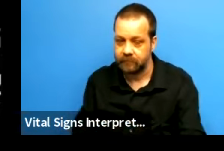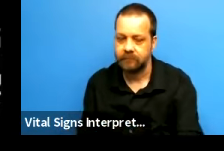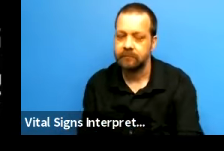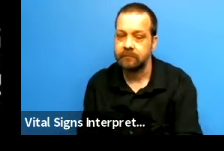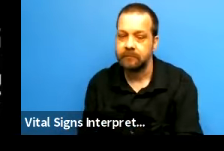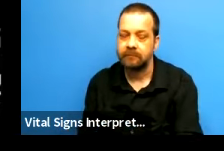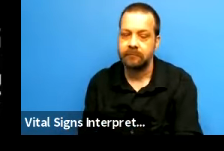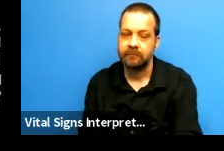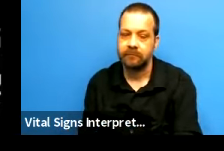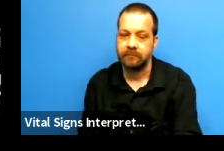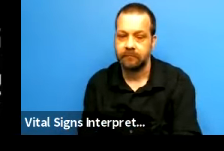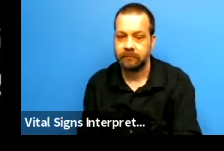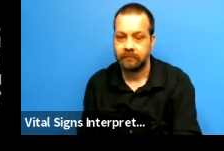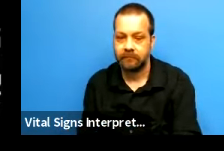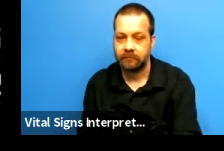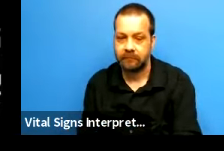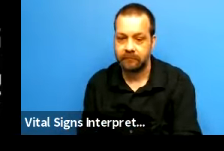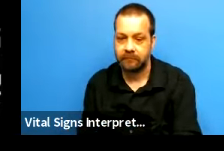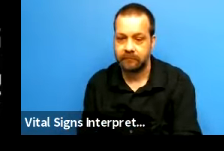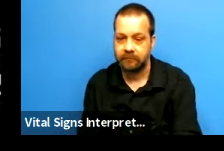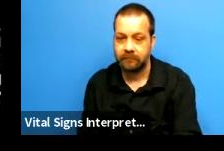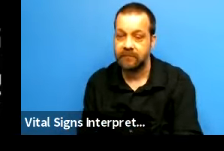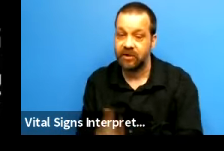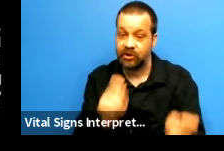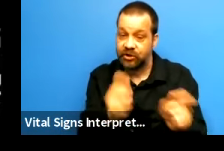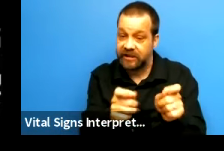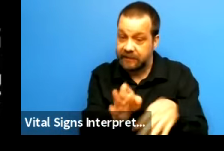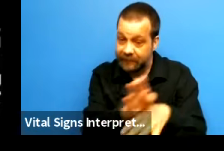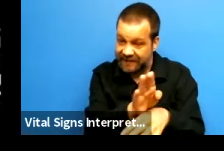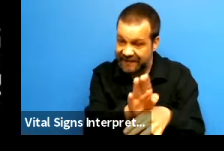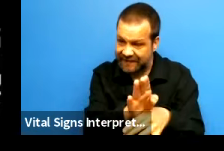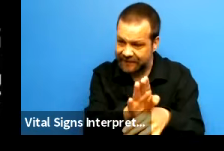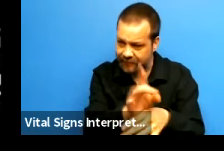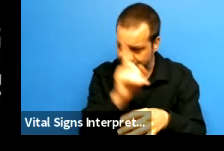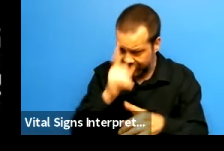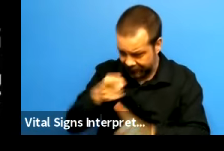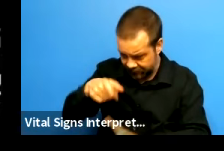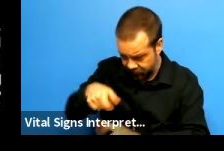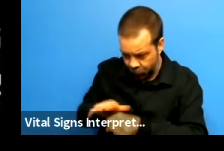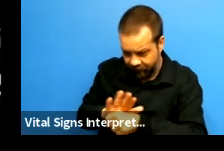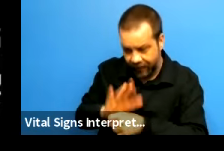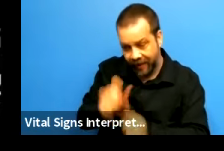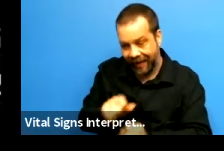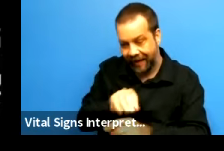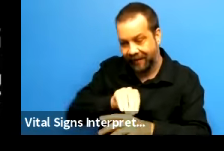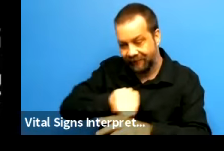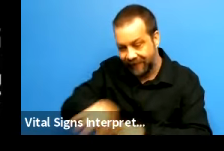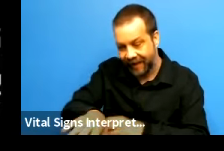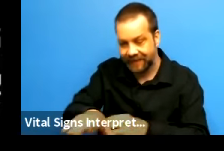Consider how changes to the business or service may affect health and safety of workers. That's why we're doing this webinar